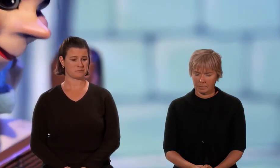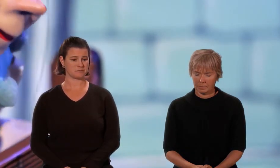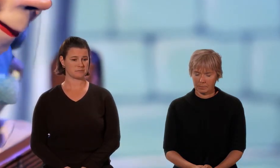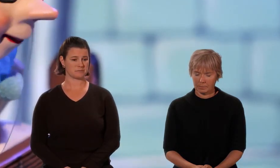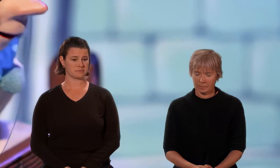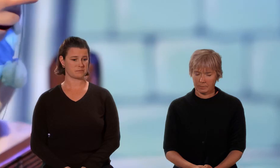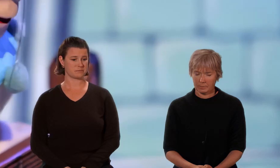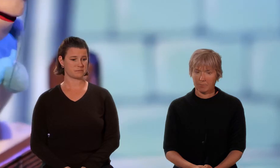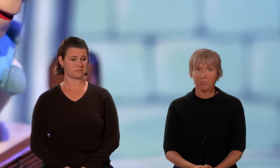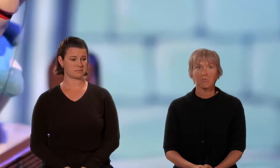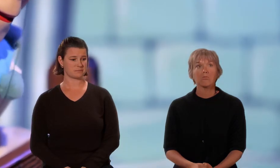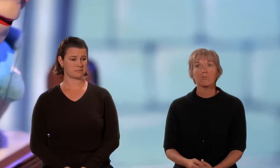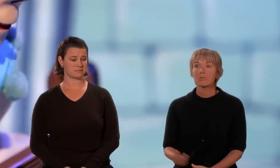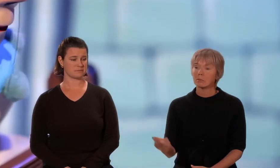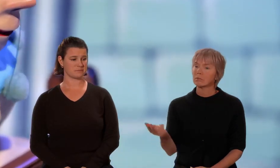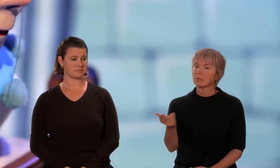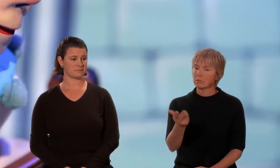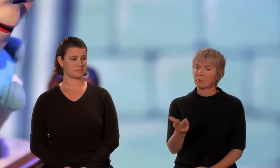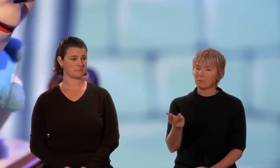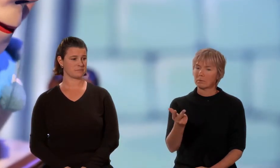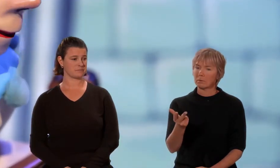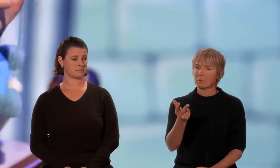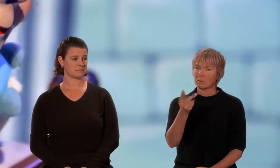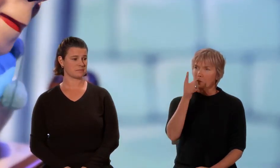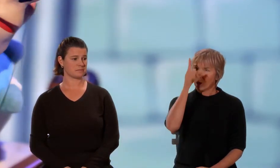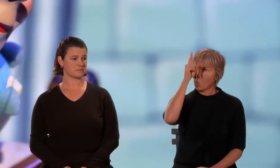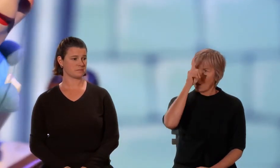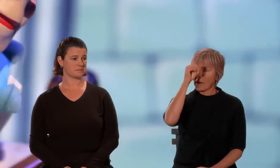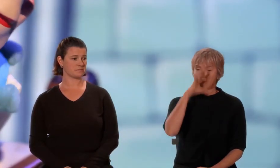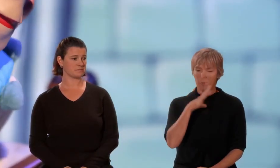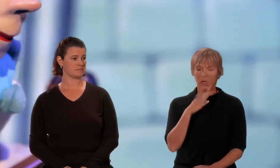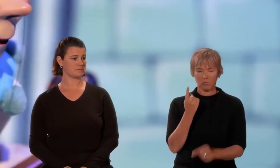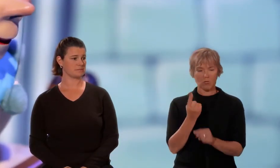[jester] They are all wise men, so they must all be right.